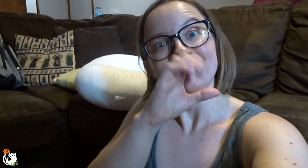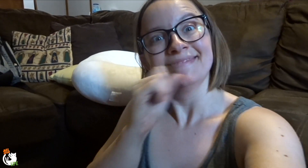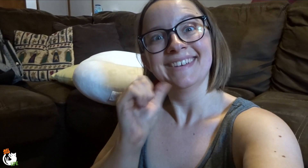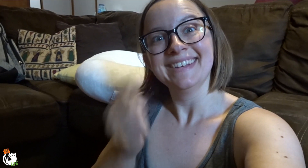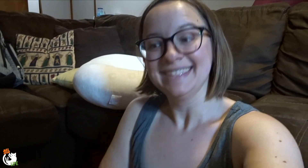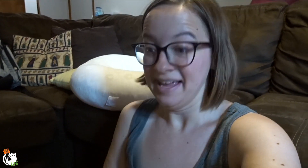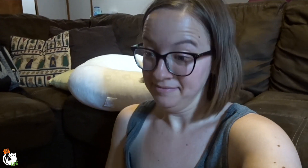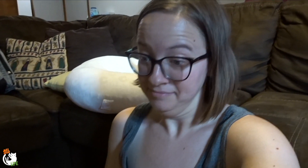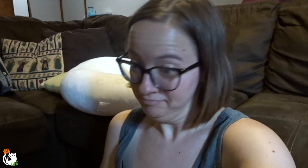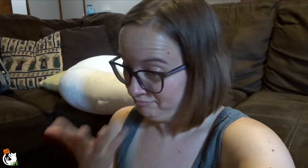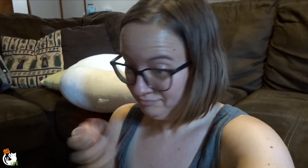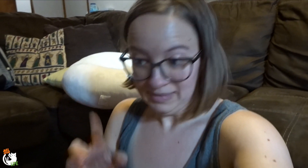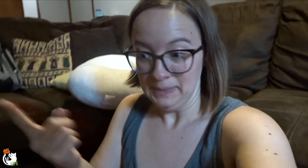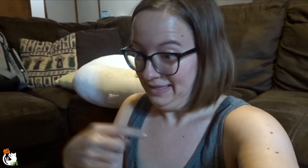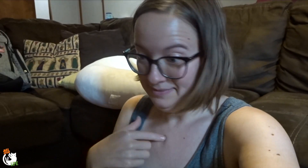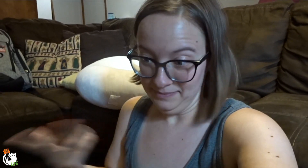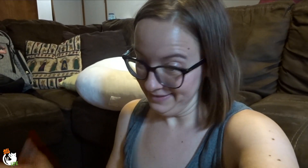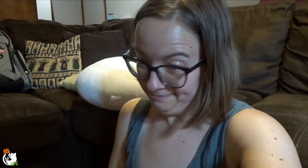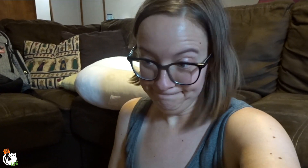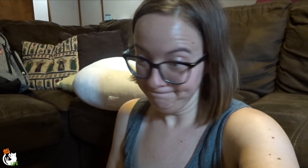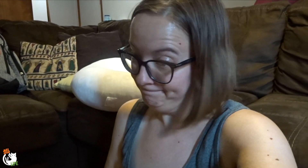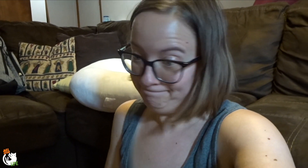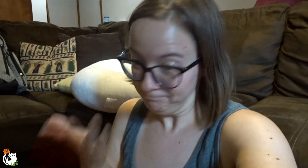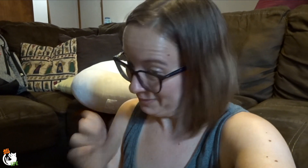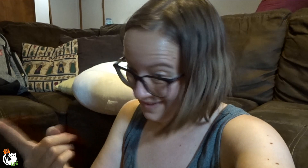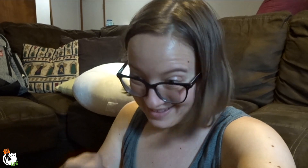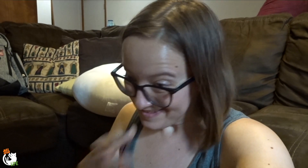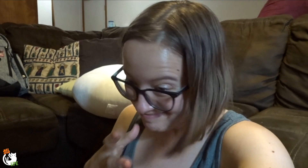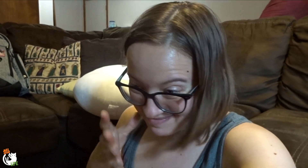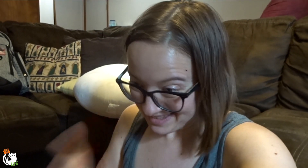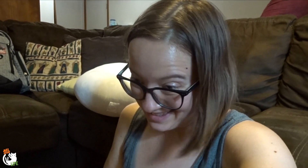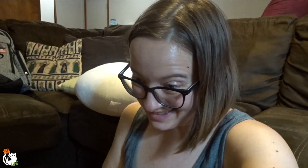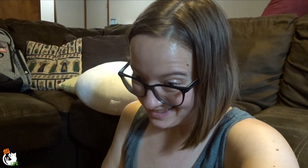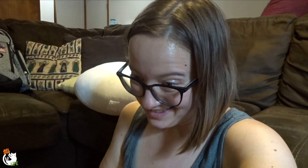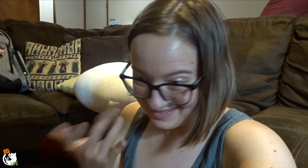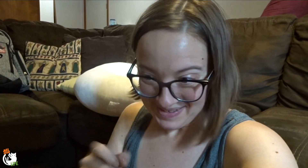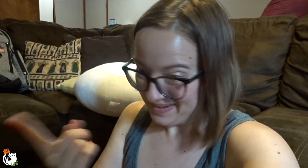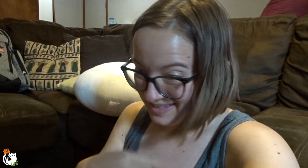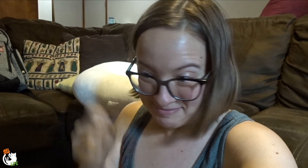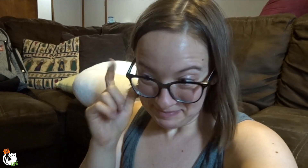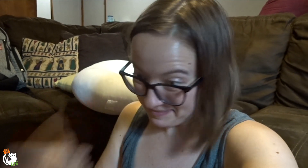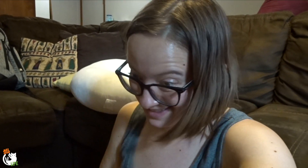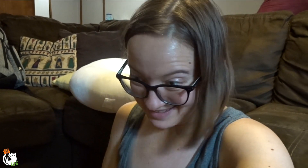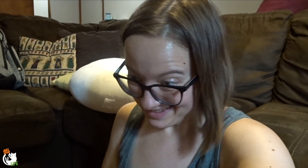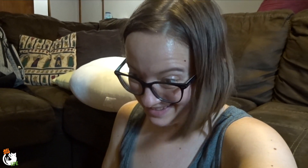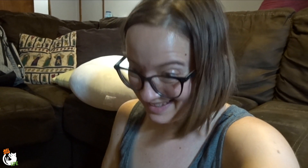Uh, guess not. You don't want to come to me? You don't want to come to mommy? You won't come to mommy?